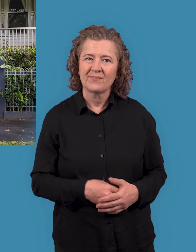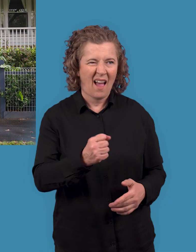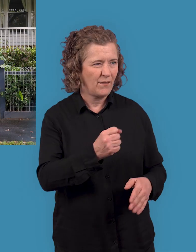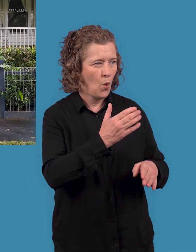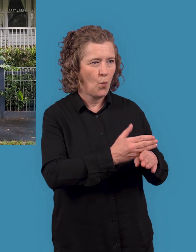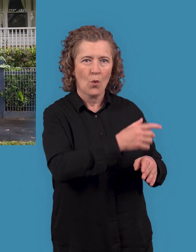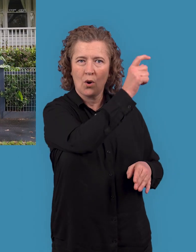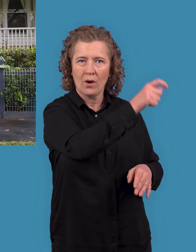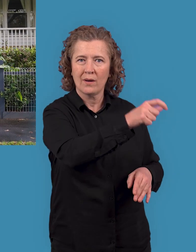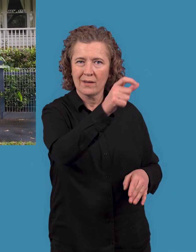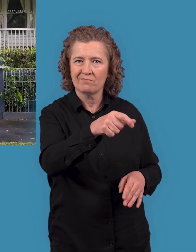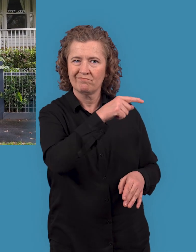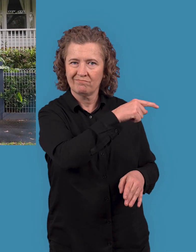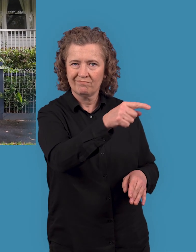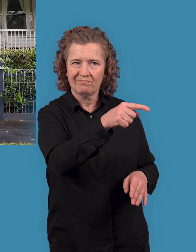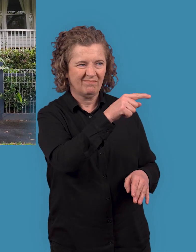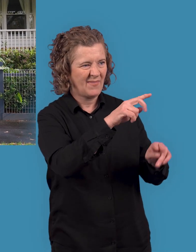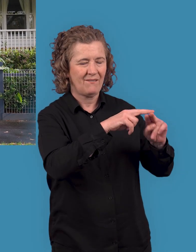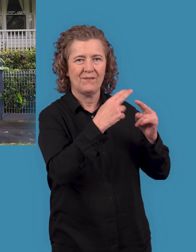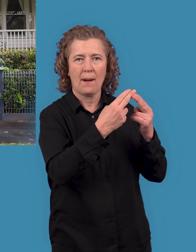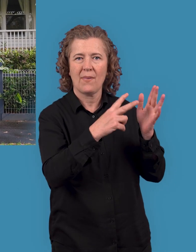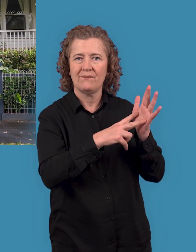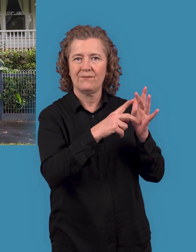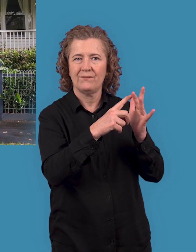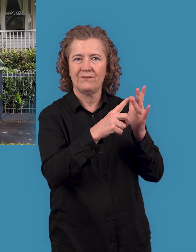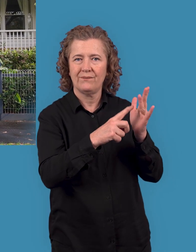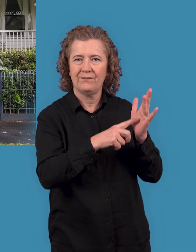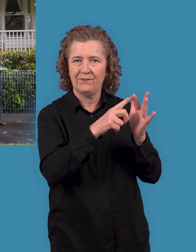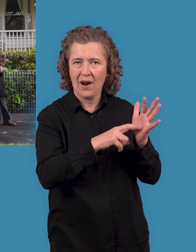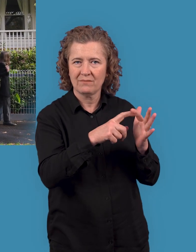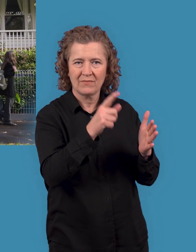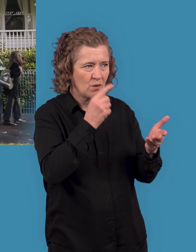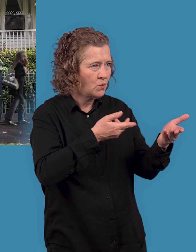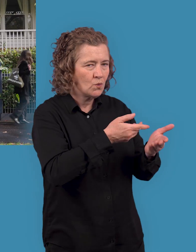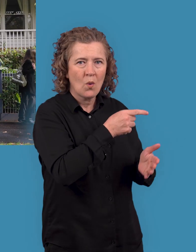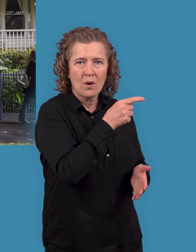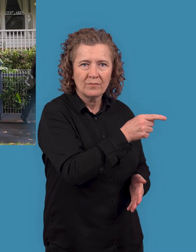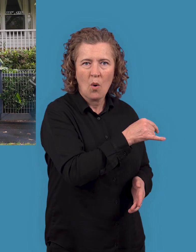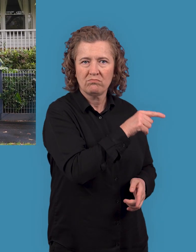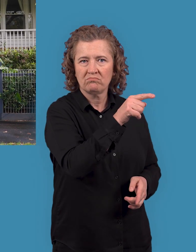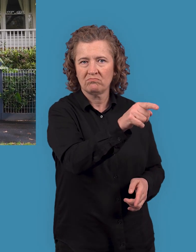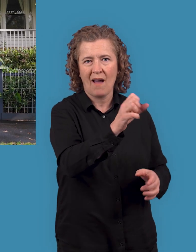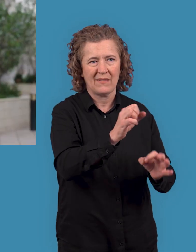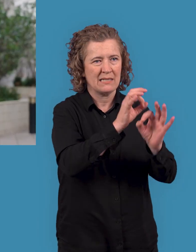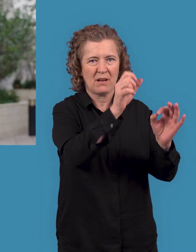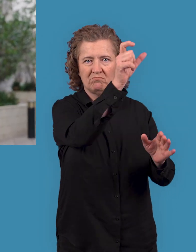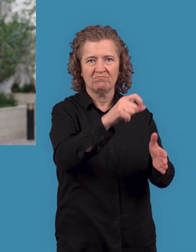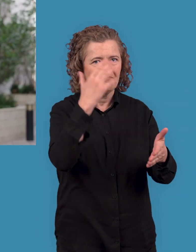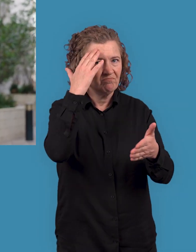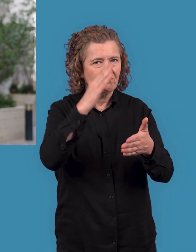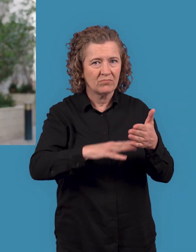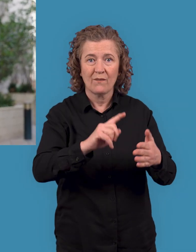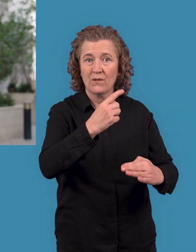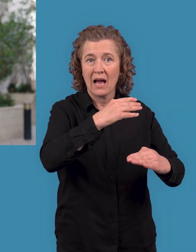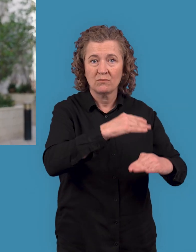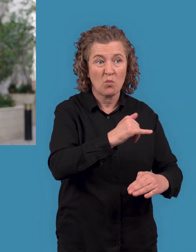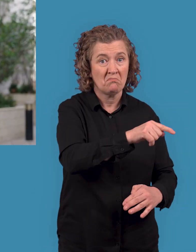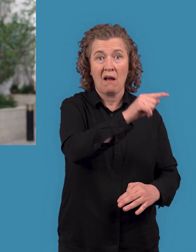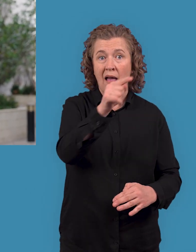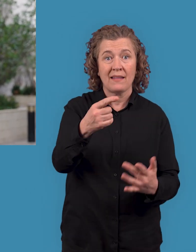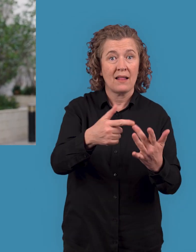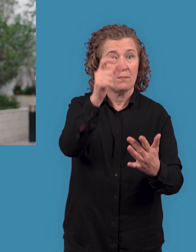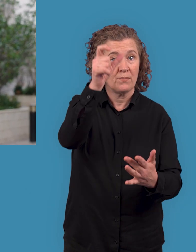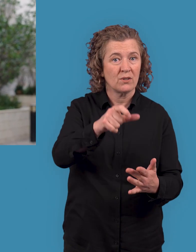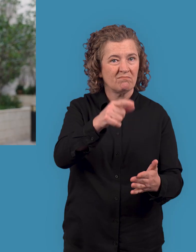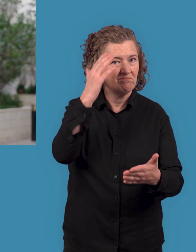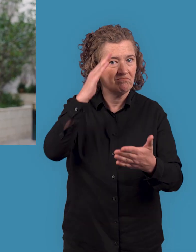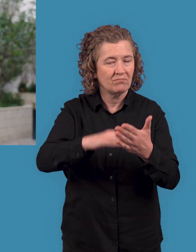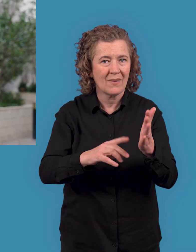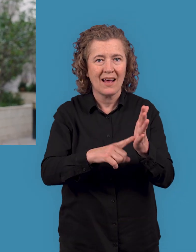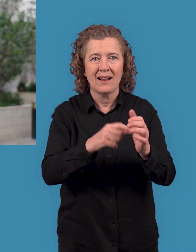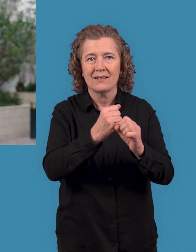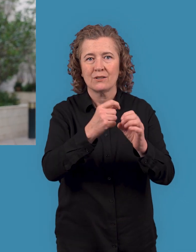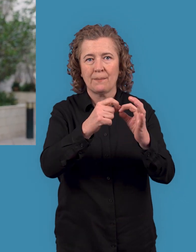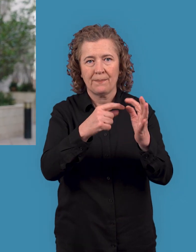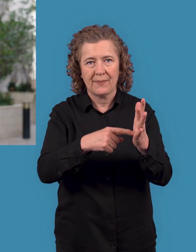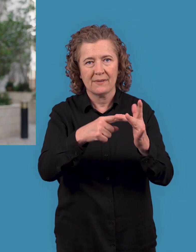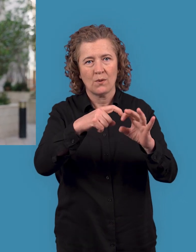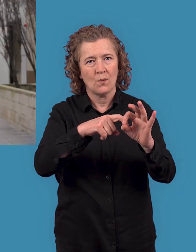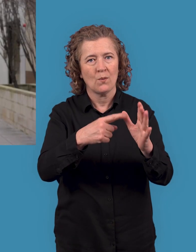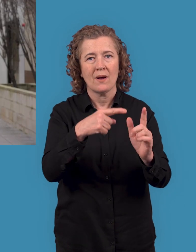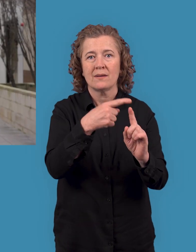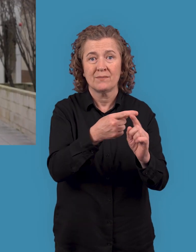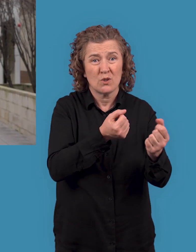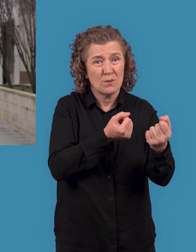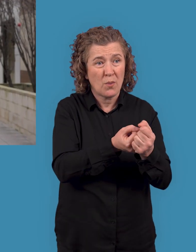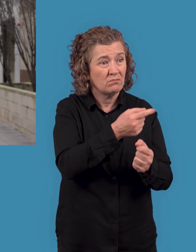There are family violence workers you can speak with at court, and specialist First Nations and LGBTIQA+ support